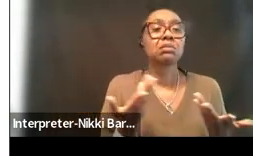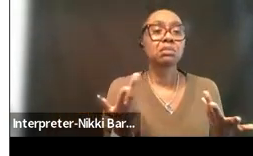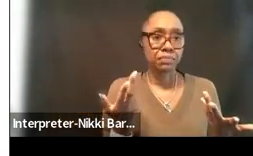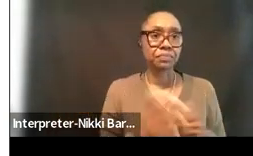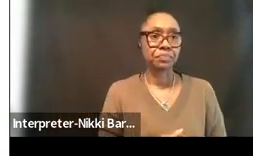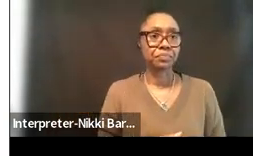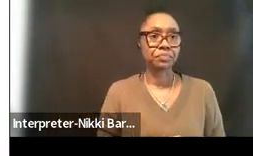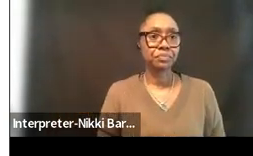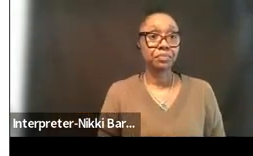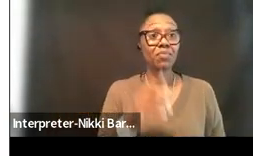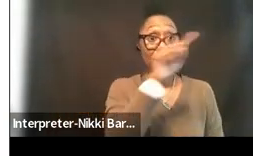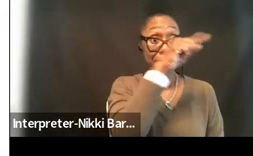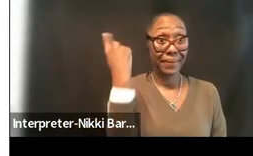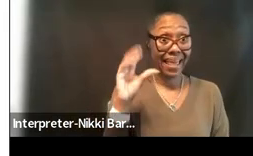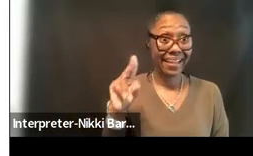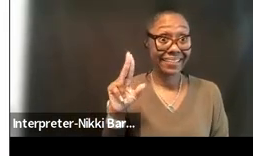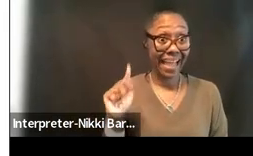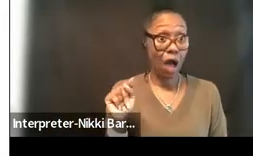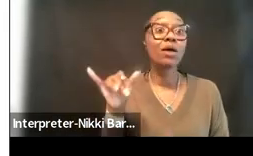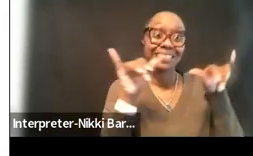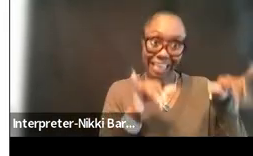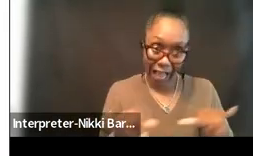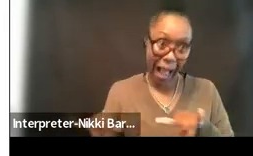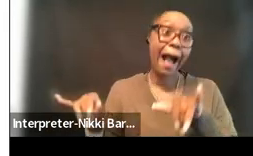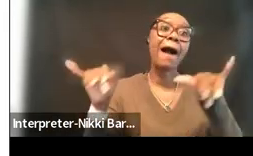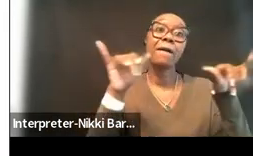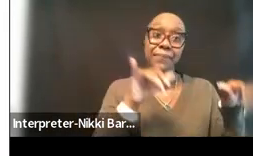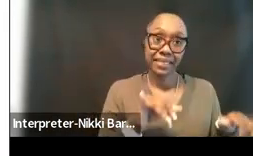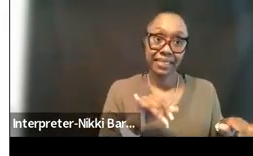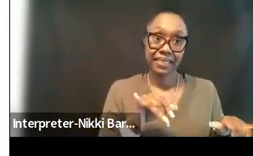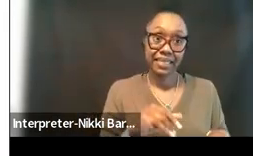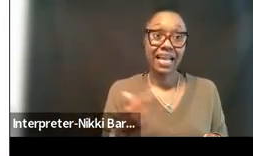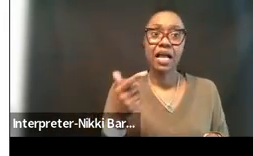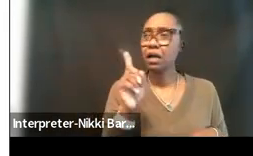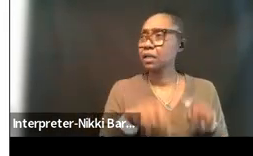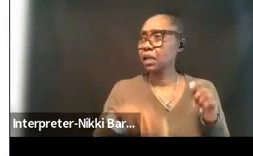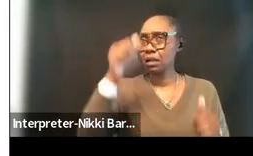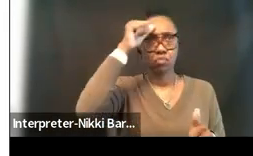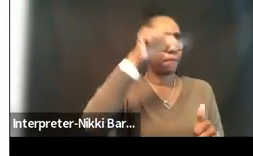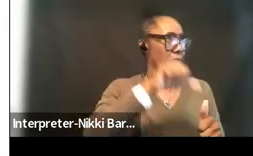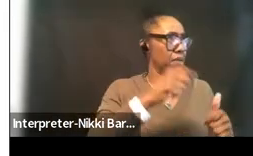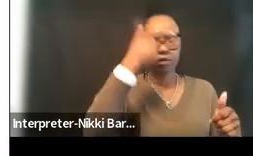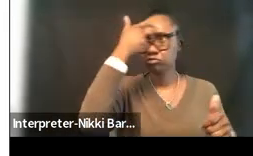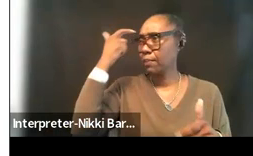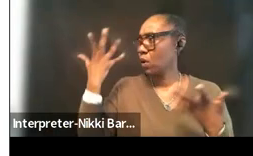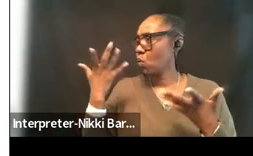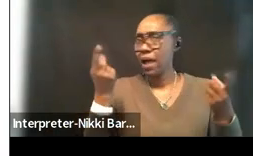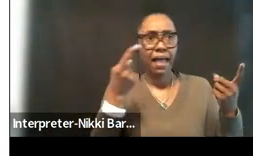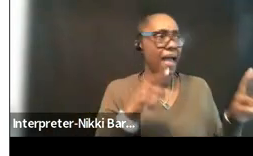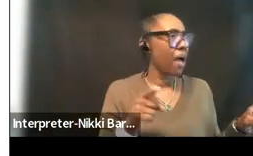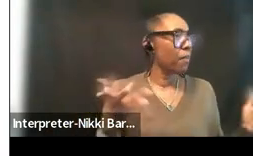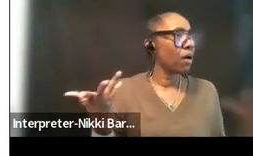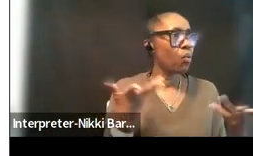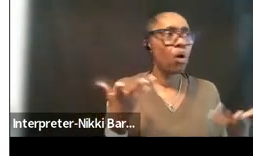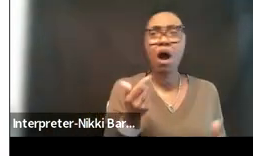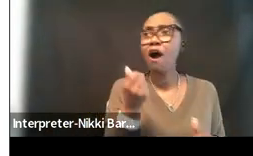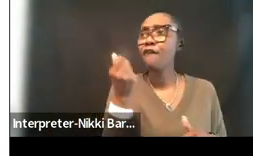Not being able to remember the traumatic event at all or even a couple of days after the event.